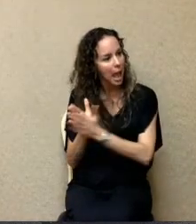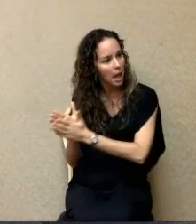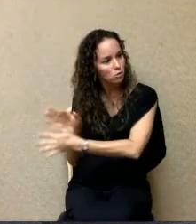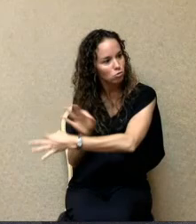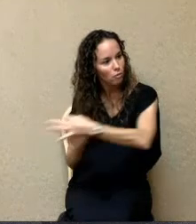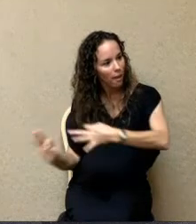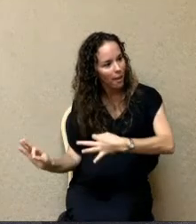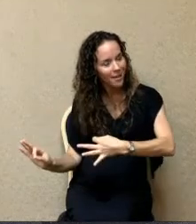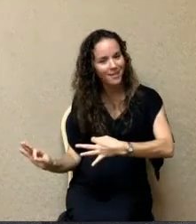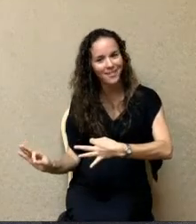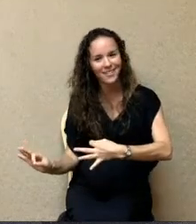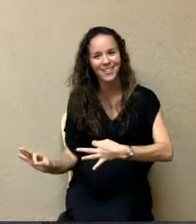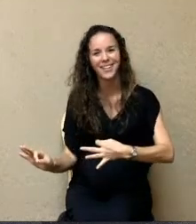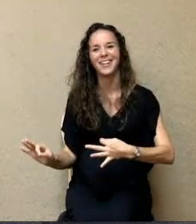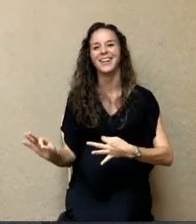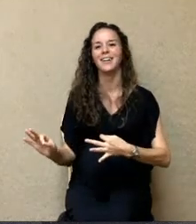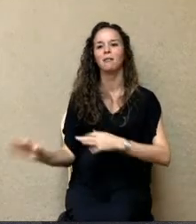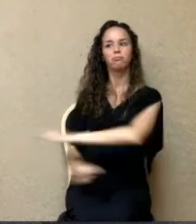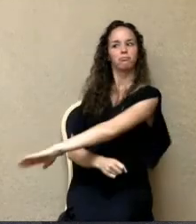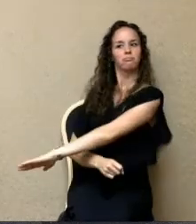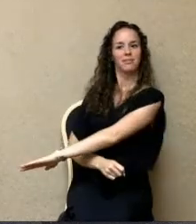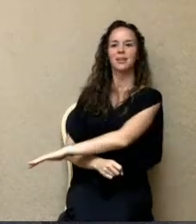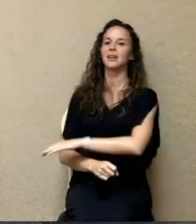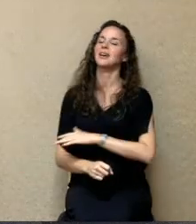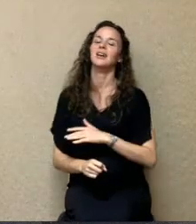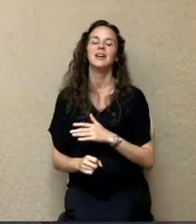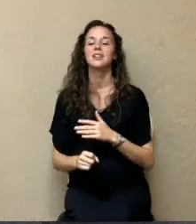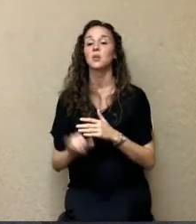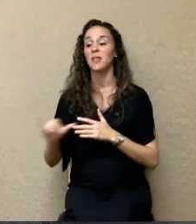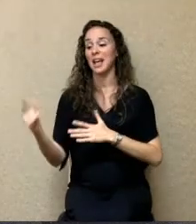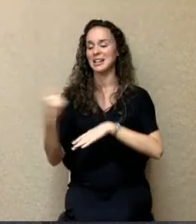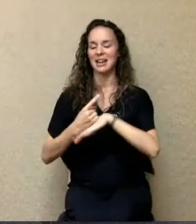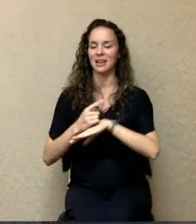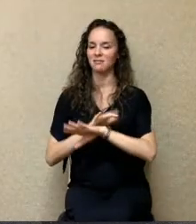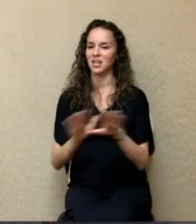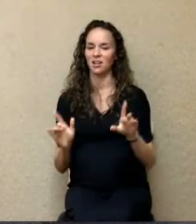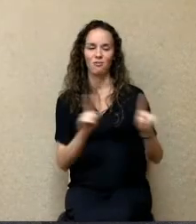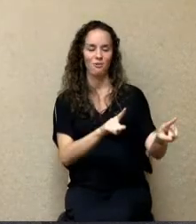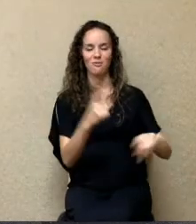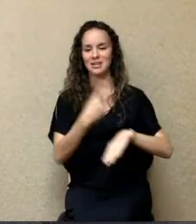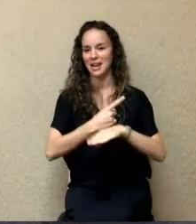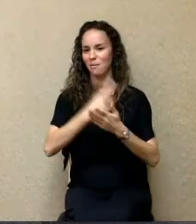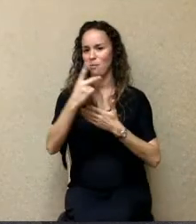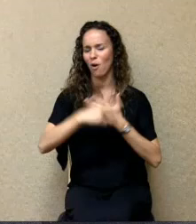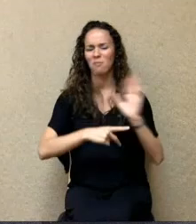So, it ended up we didn't go to day program that day. I was like, look, this is a special day.